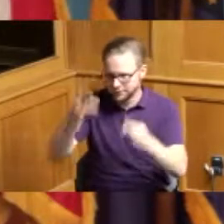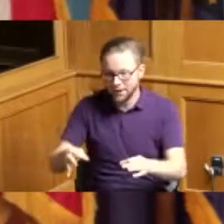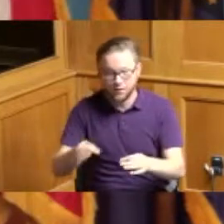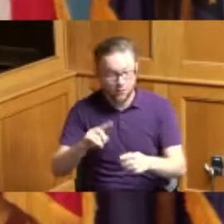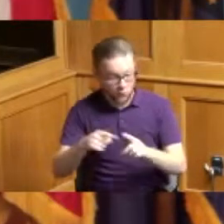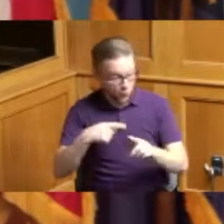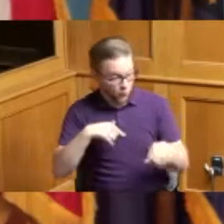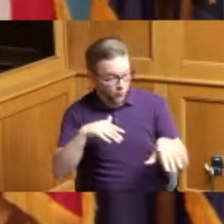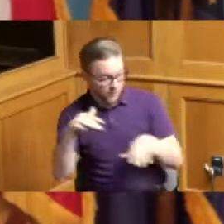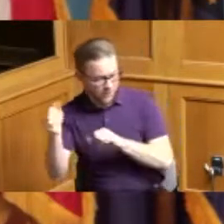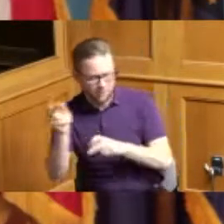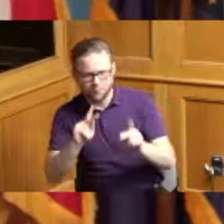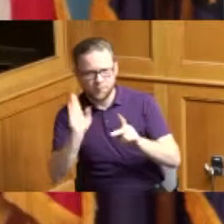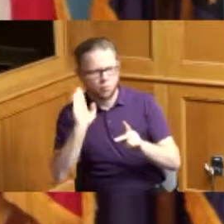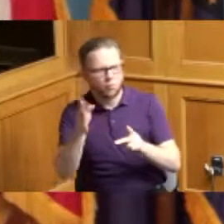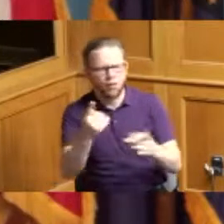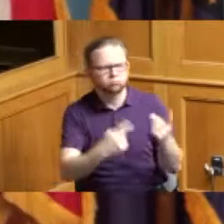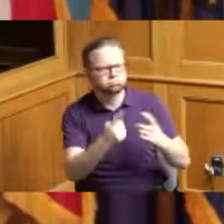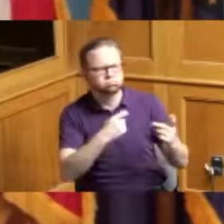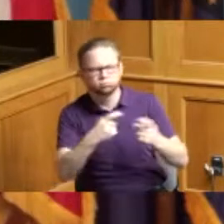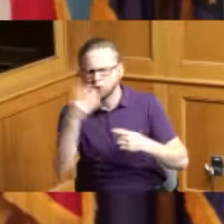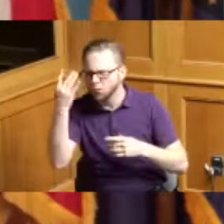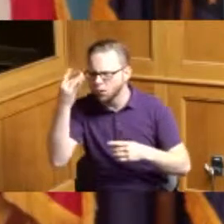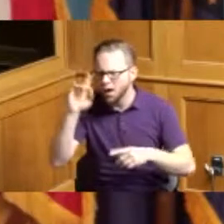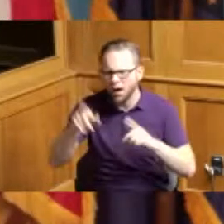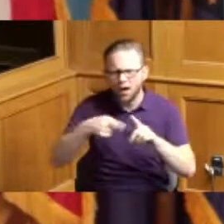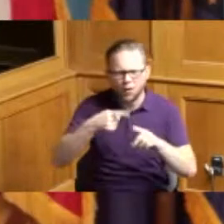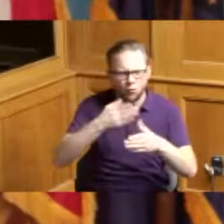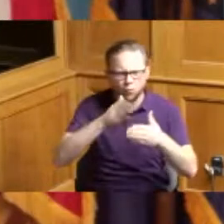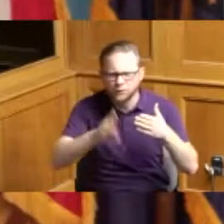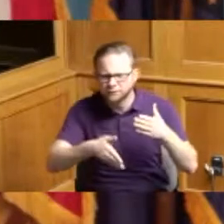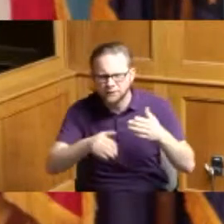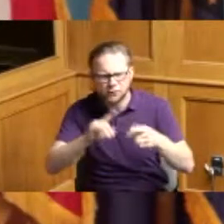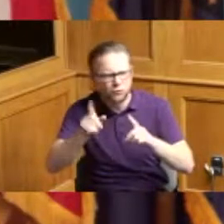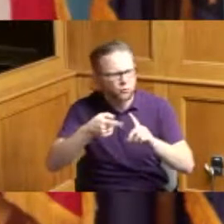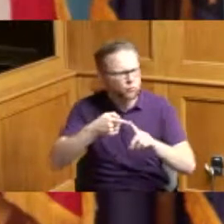that when would be the timeline of when you pull all the pieces together and talk to the people and